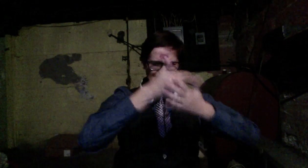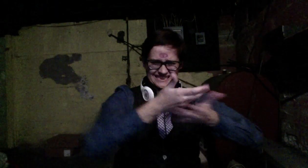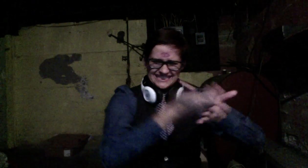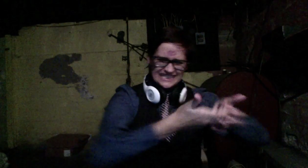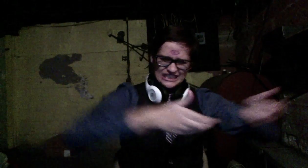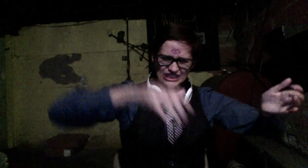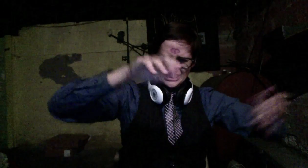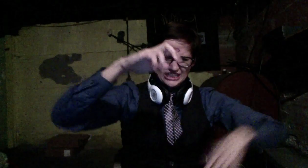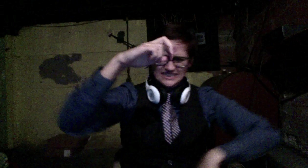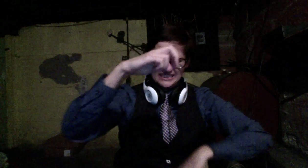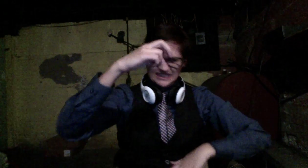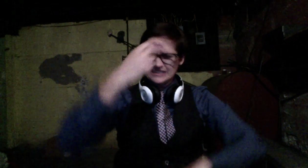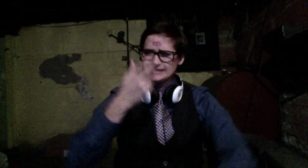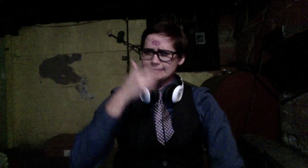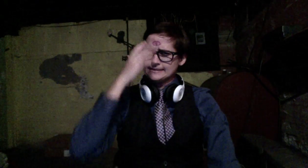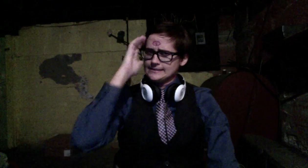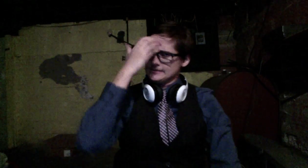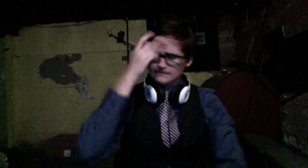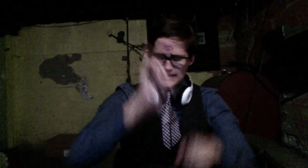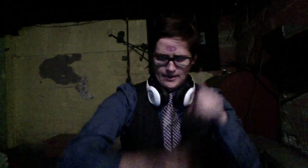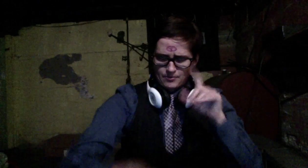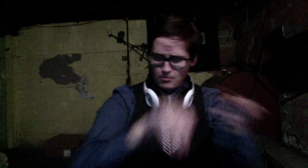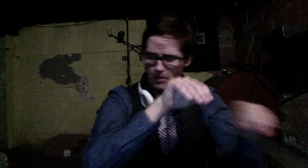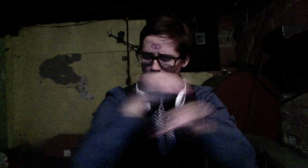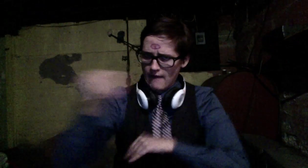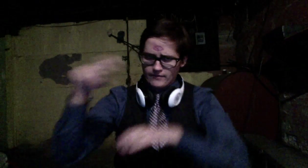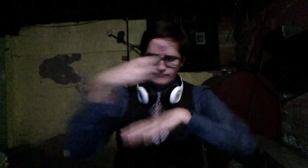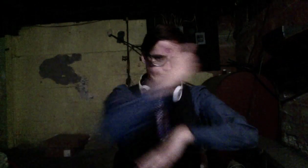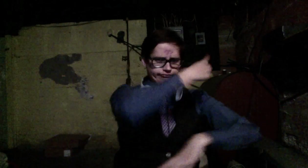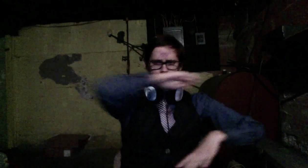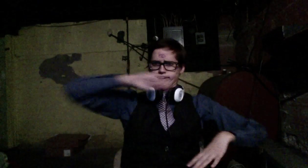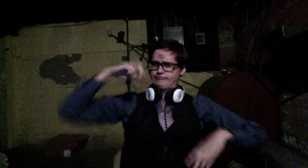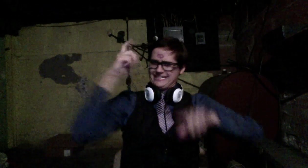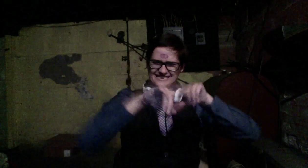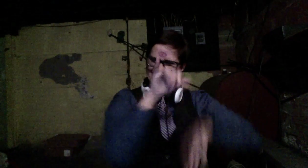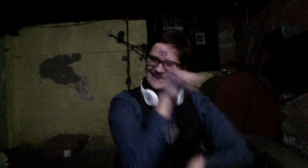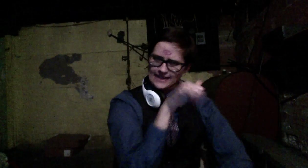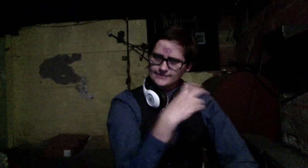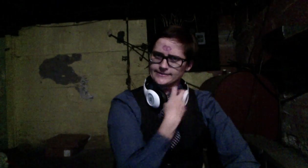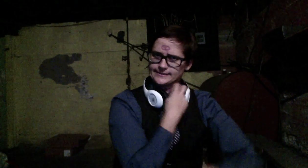NEAR SINK HOVERING SEEM CAN'T MOVE *CAT-MOVING-AROUND* CAN'T STAY